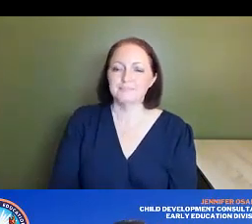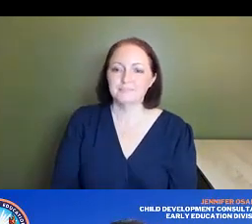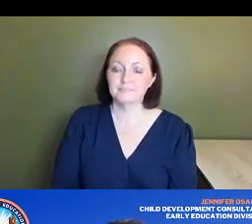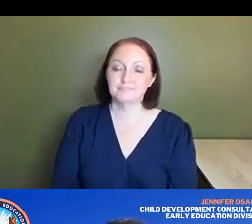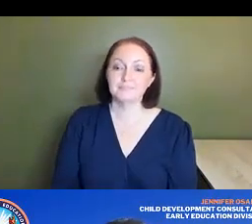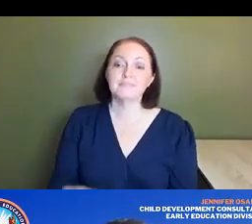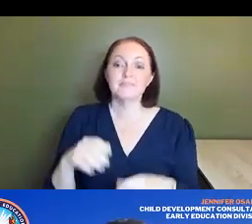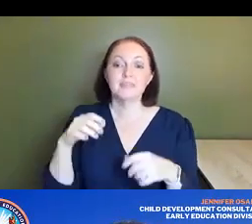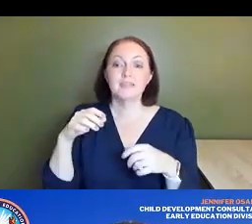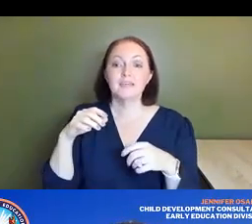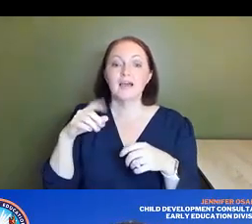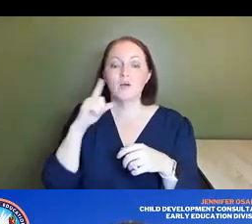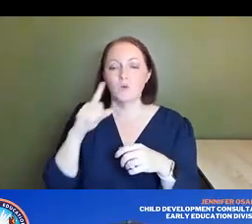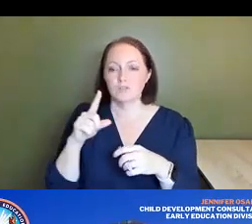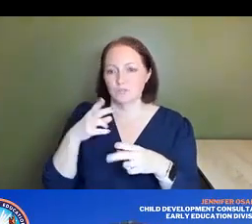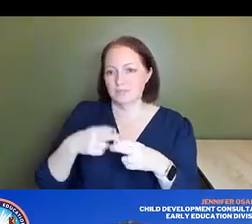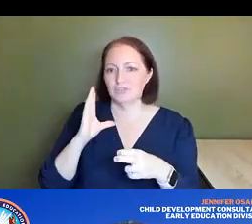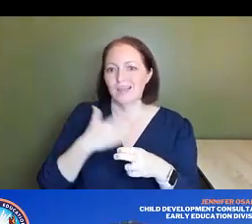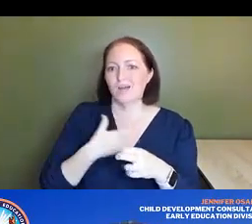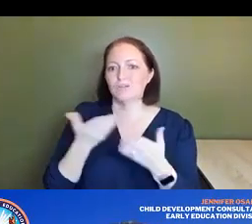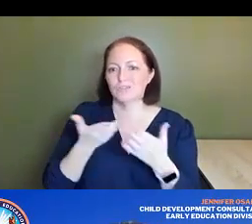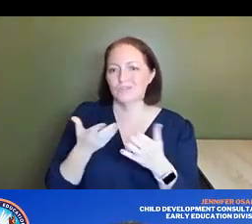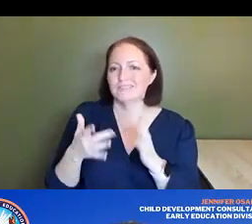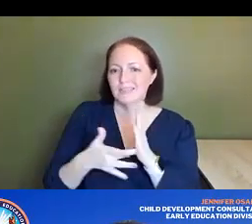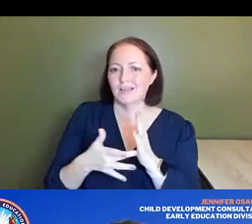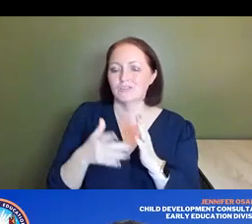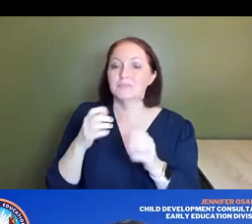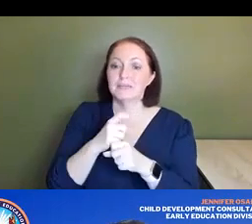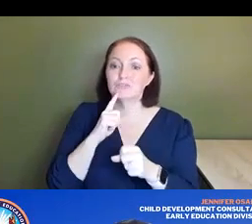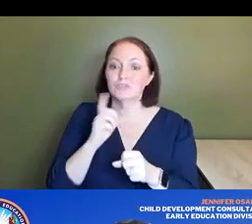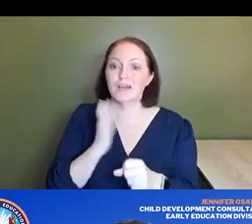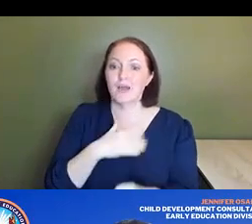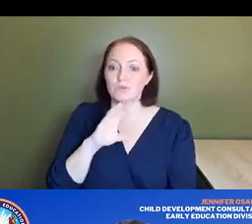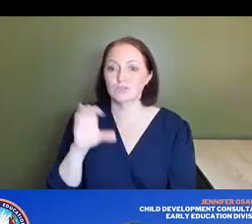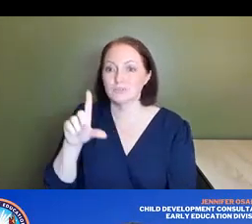Services Division who ensures that our Zoom link is live and is working for our webinars.